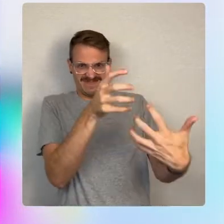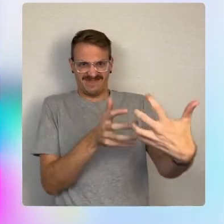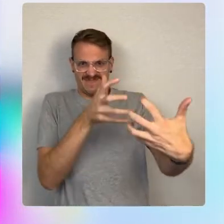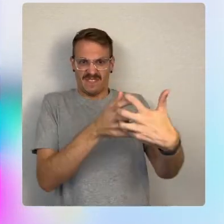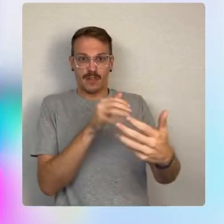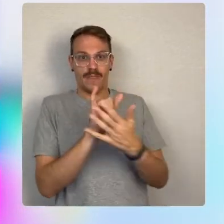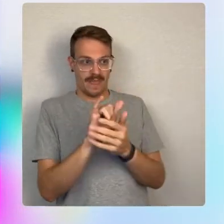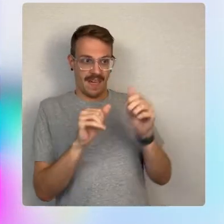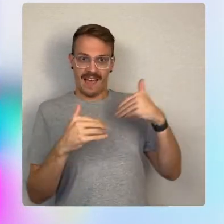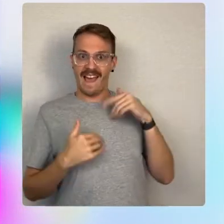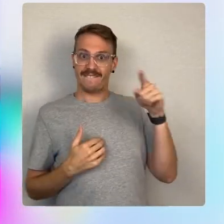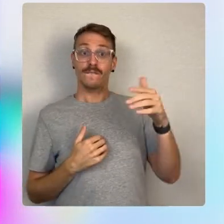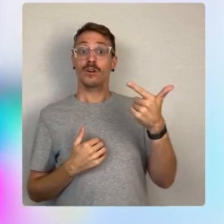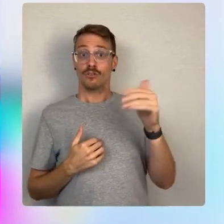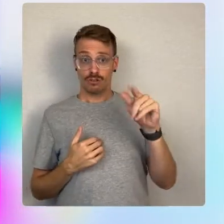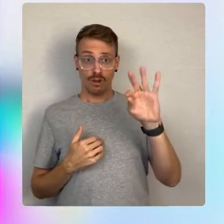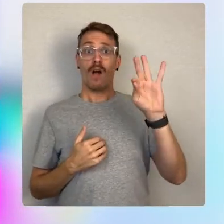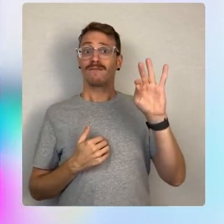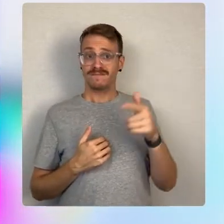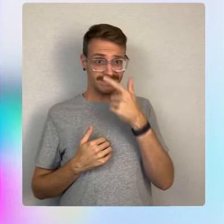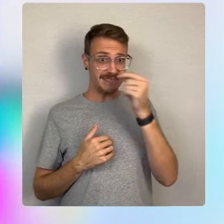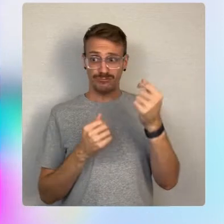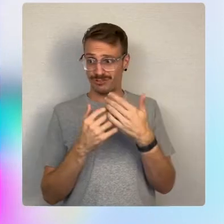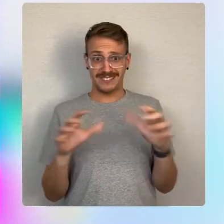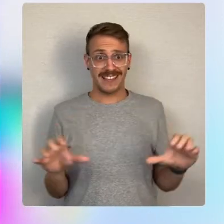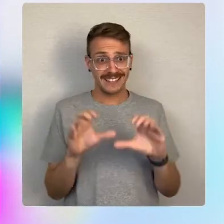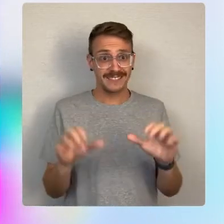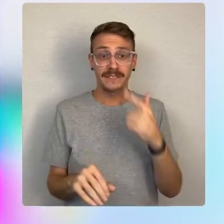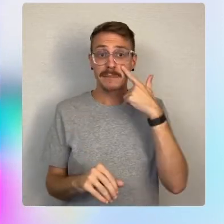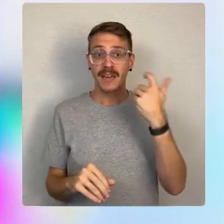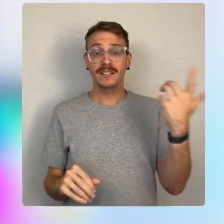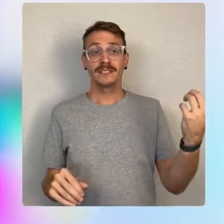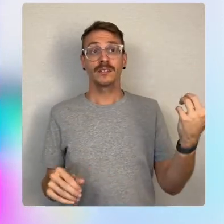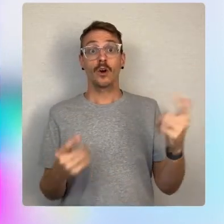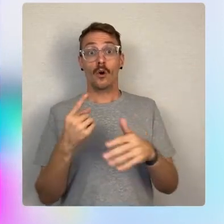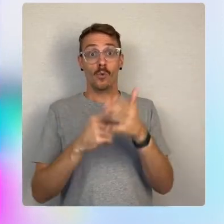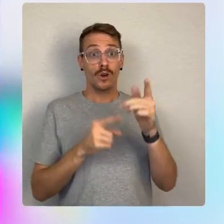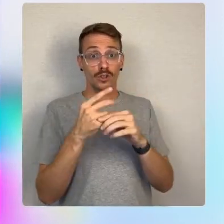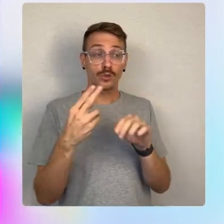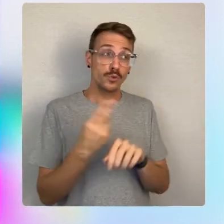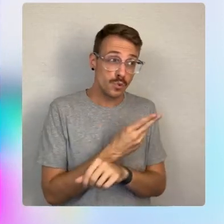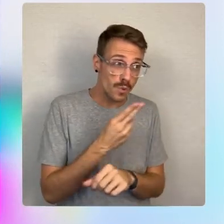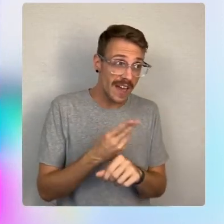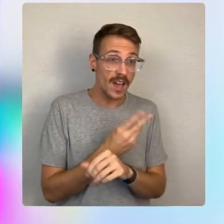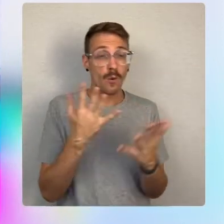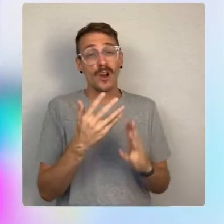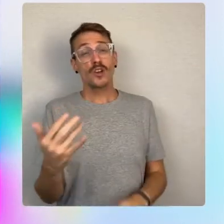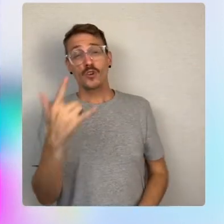You know, golf's an interesting activity because what you wear and kind of what you look like